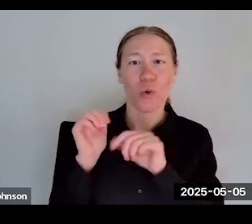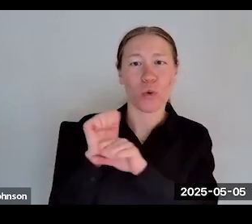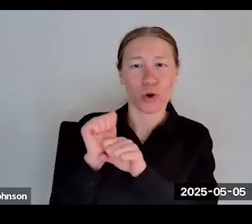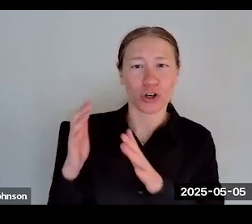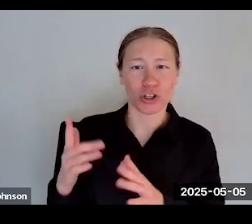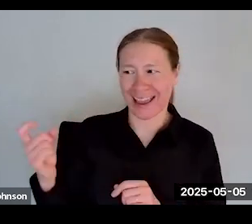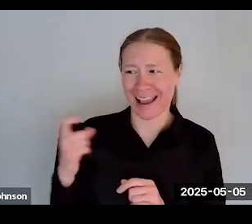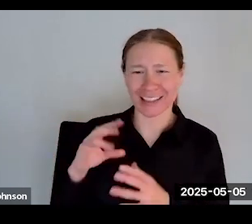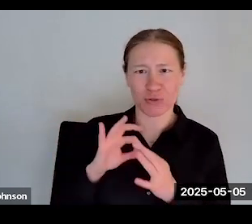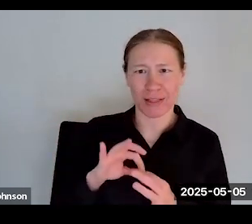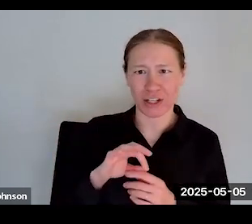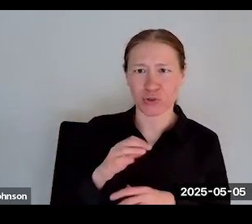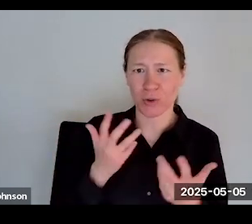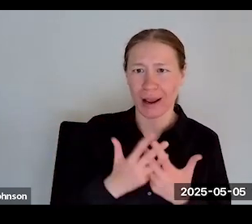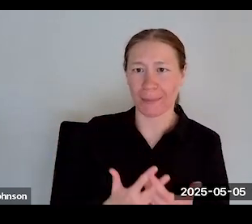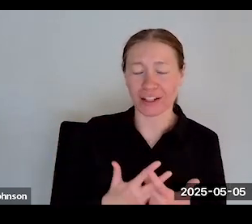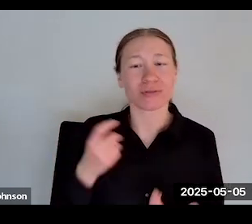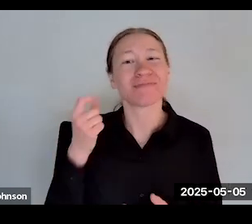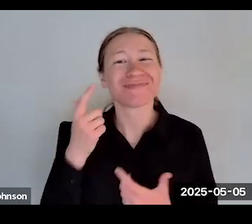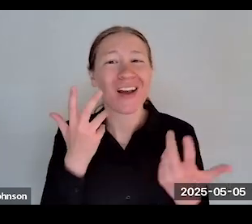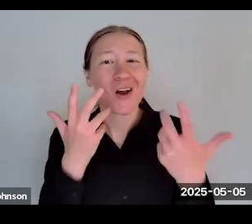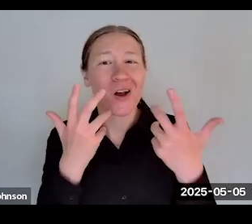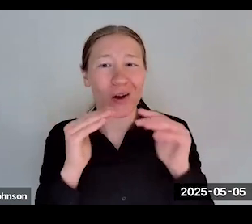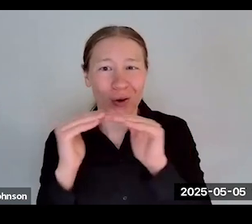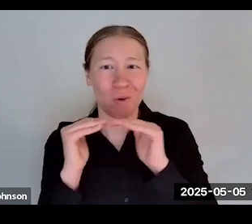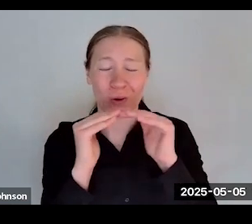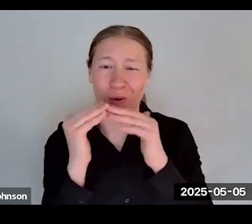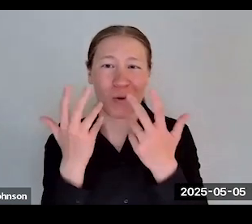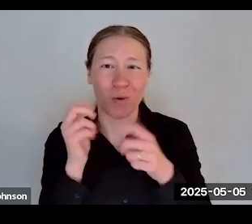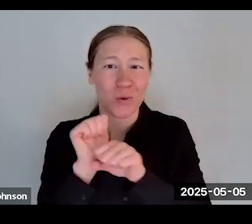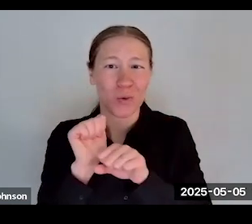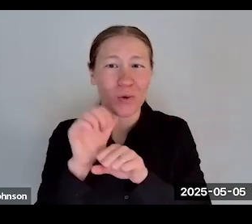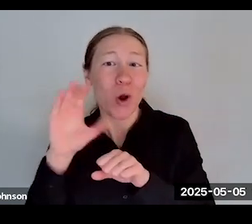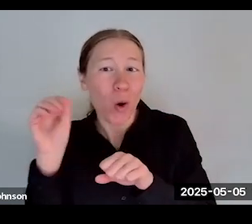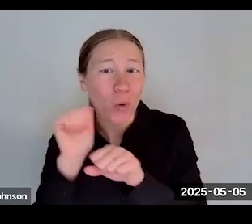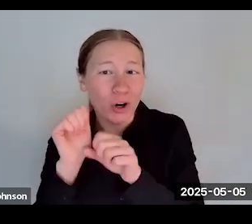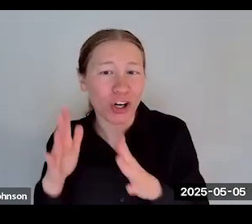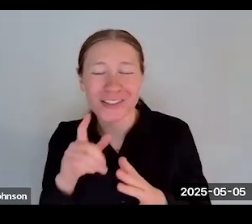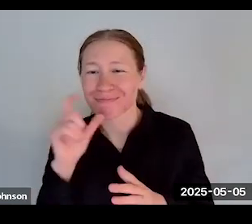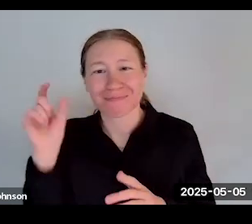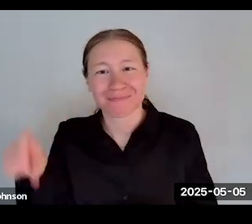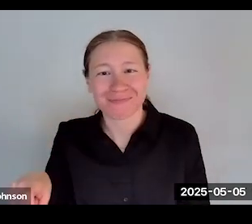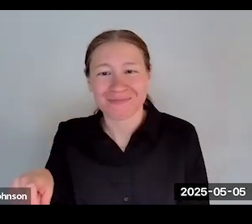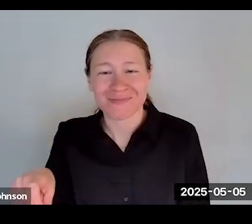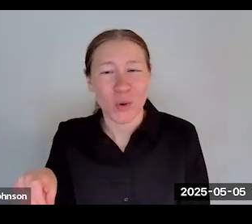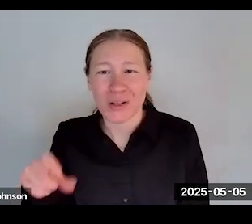So coworkers do not have a need-to-know about someone else's accommodation. Information should not be shared,